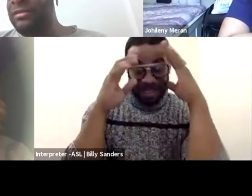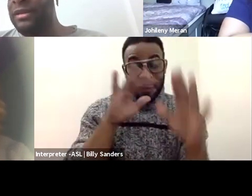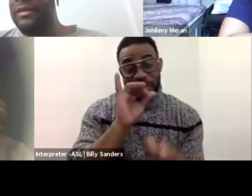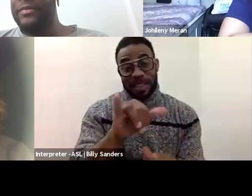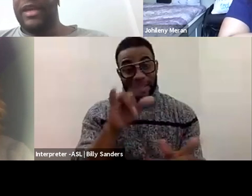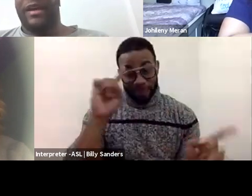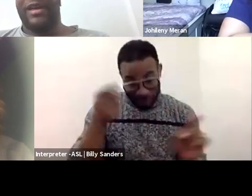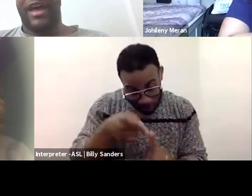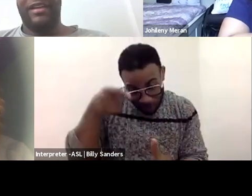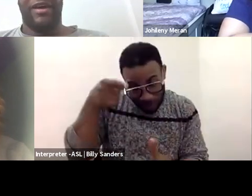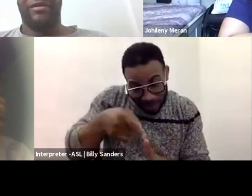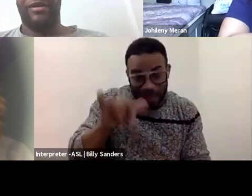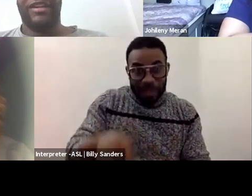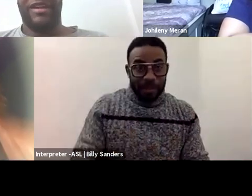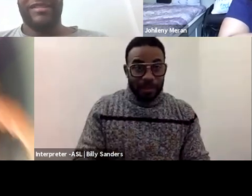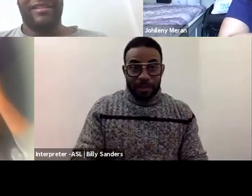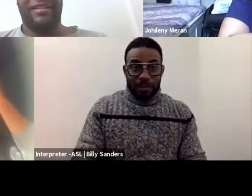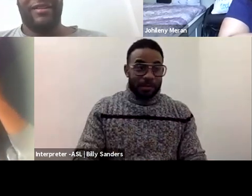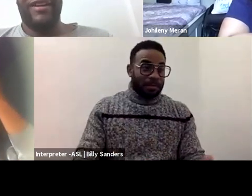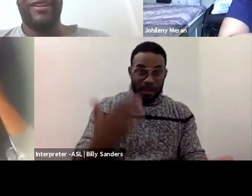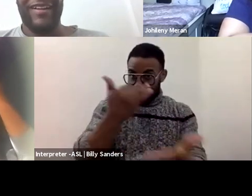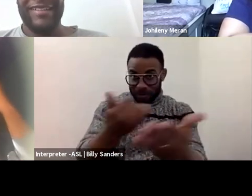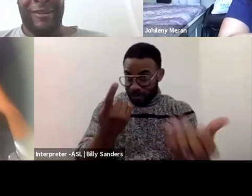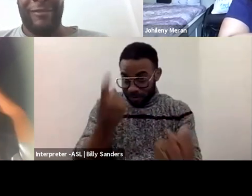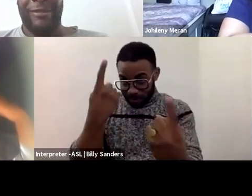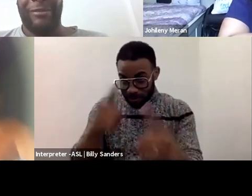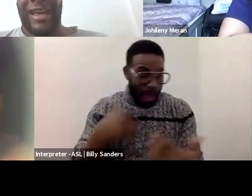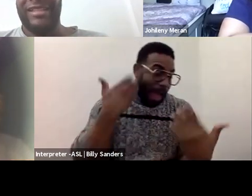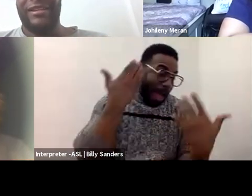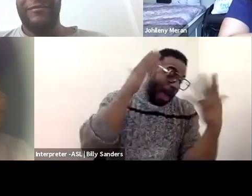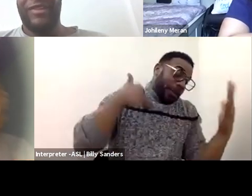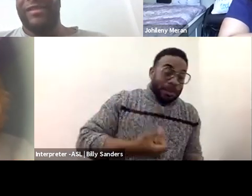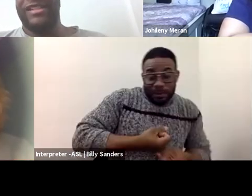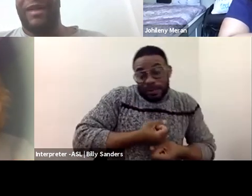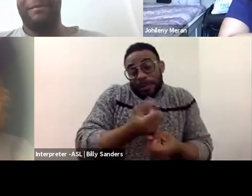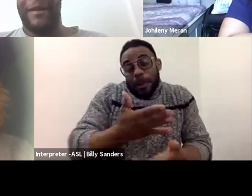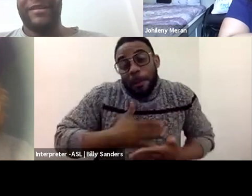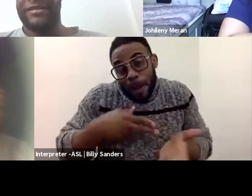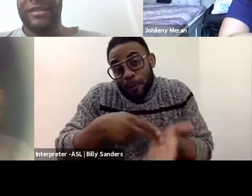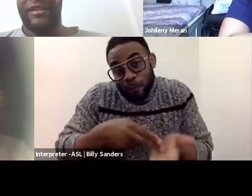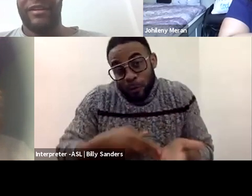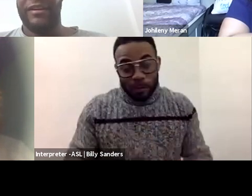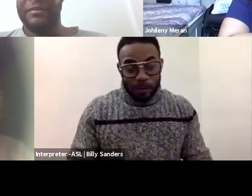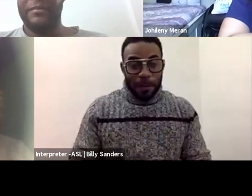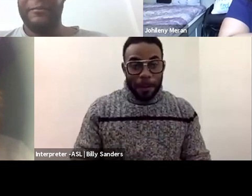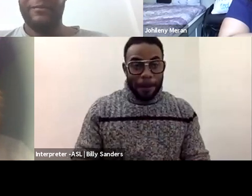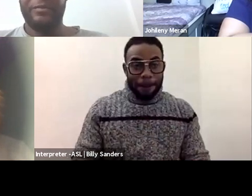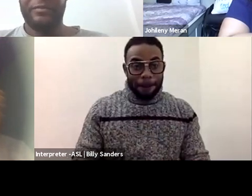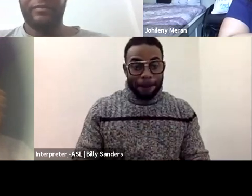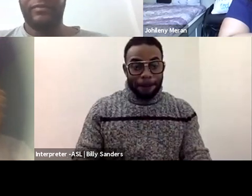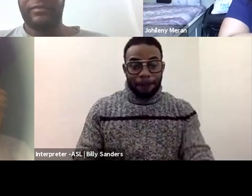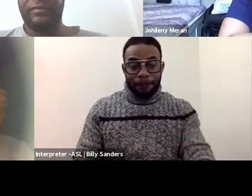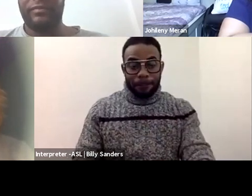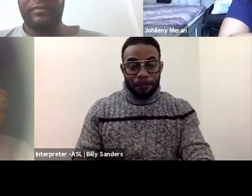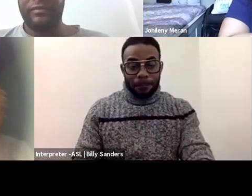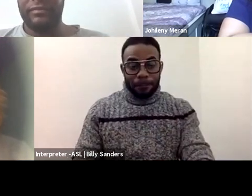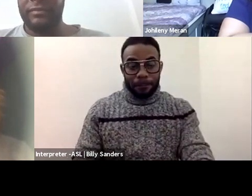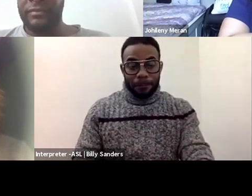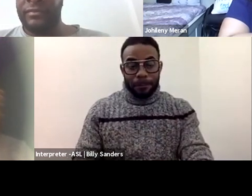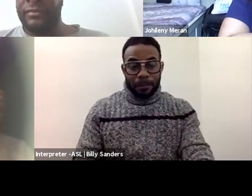to. I don't know if anybody else is going to agree or disagree with me, but that was my personal take on it